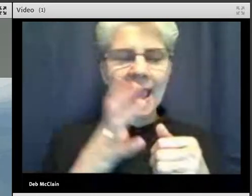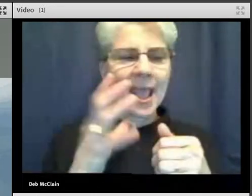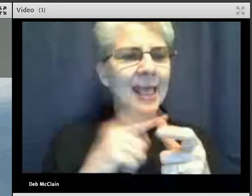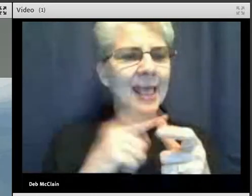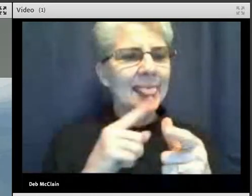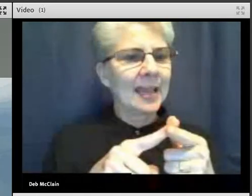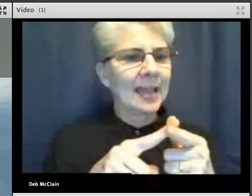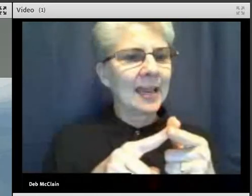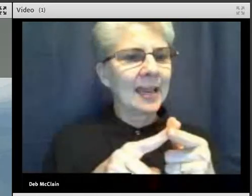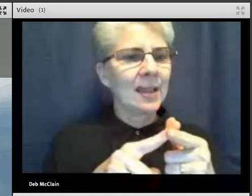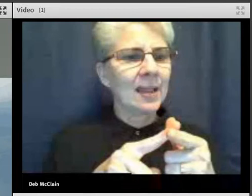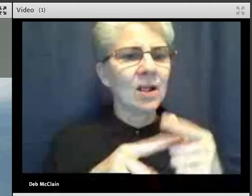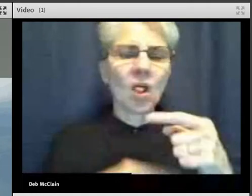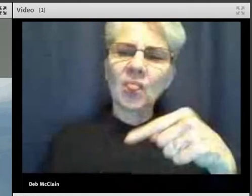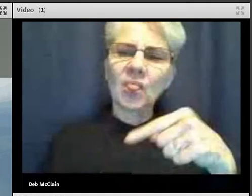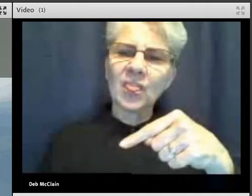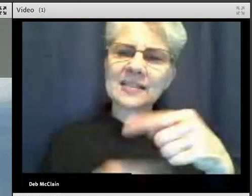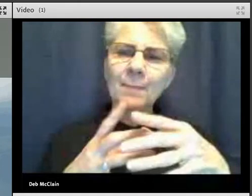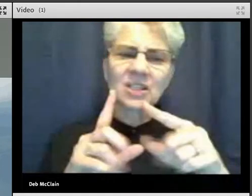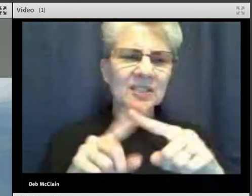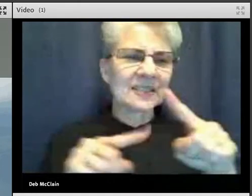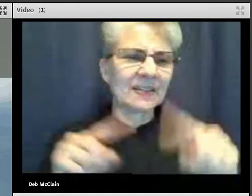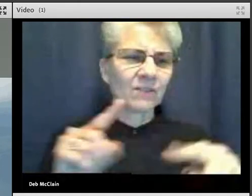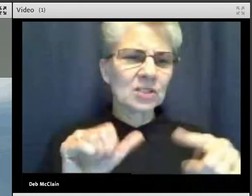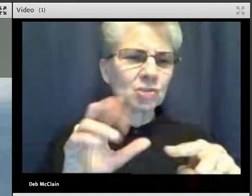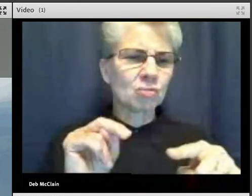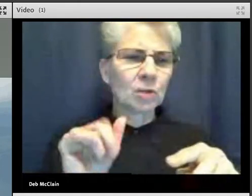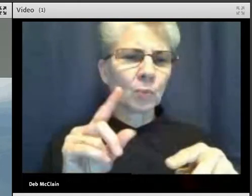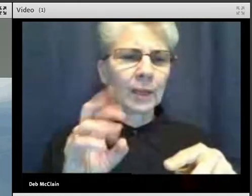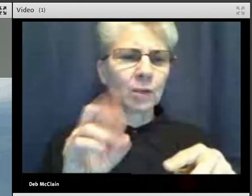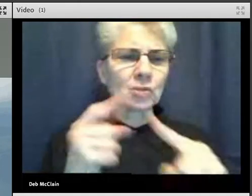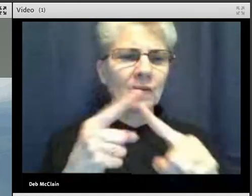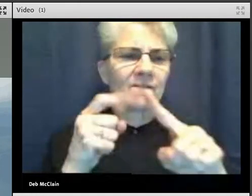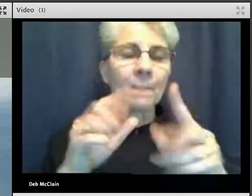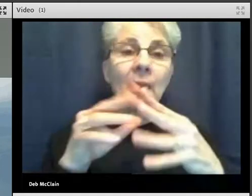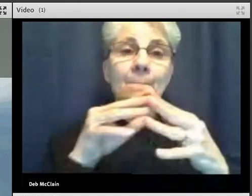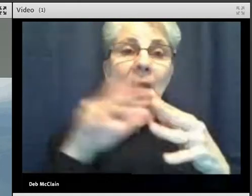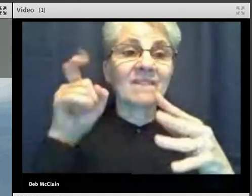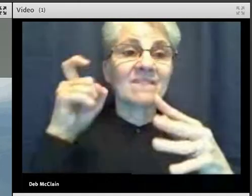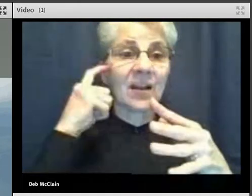Oh, good. You know Rod. OK, awesome. And this is a bunch of different screen readers